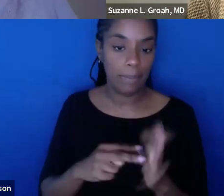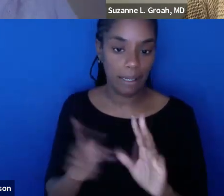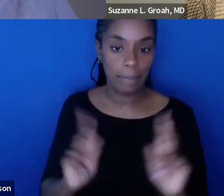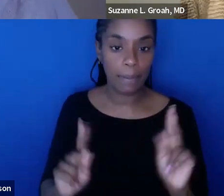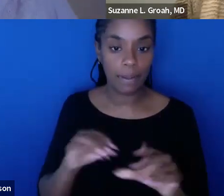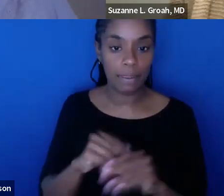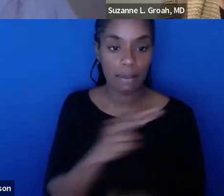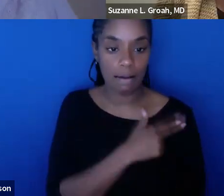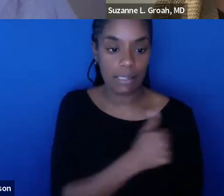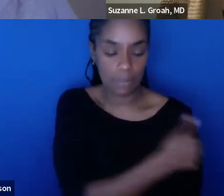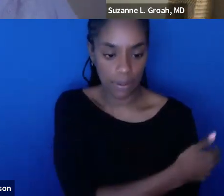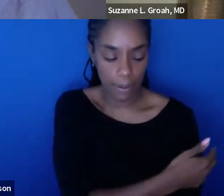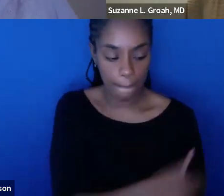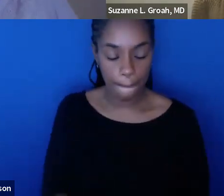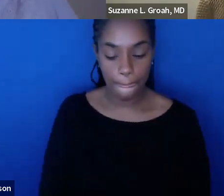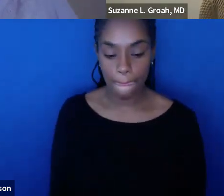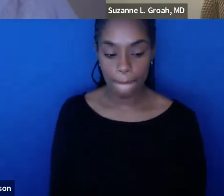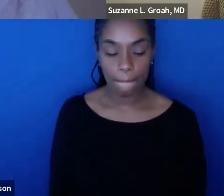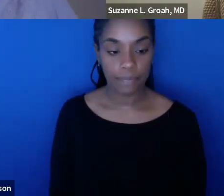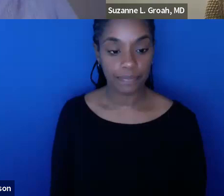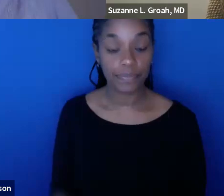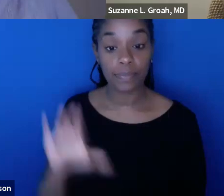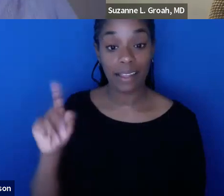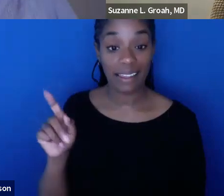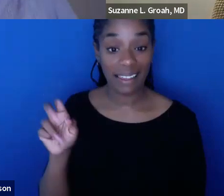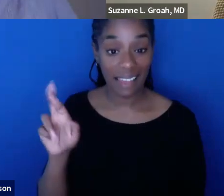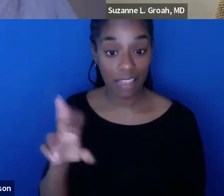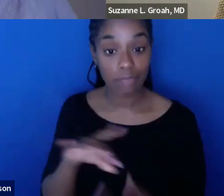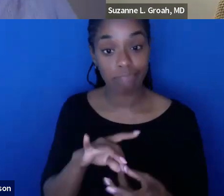We all know that catheter-associated urinary tract infection is a big problem.